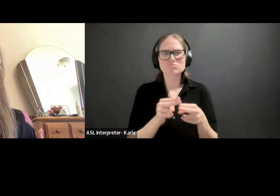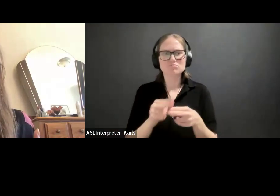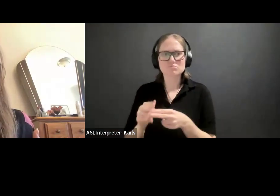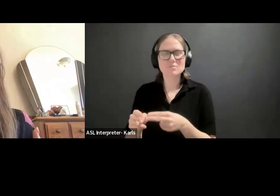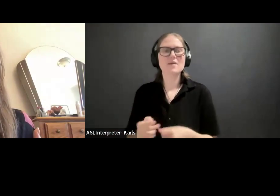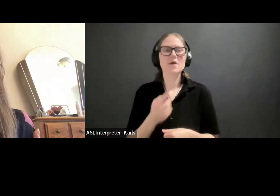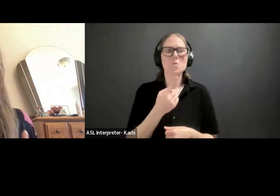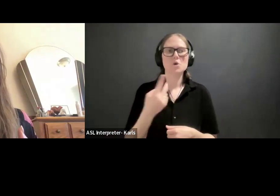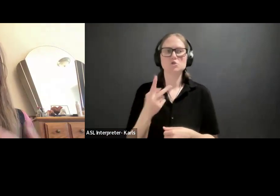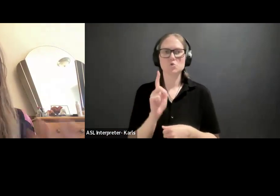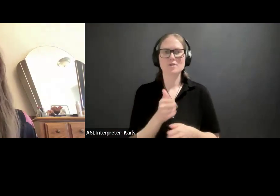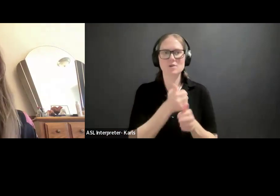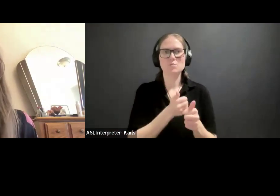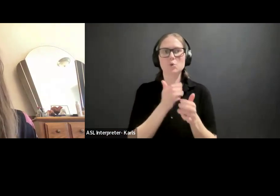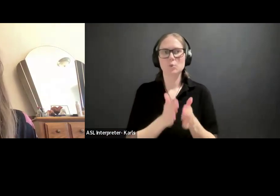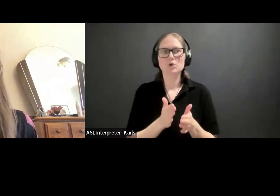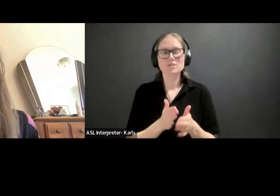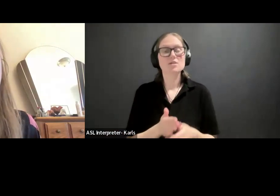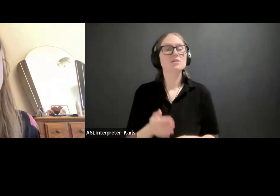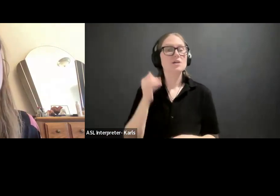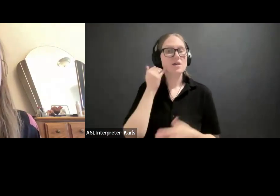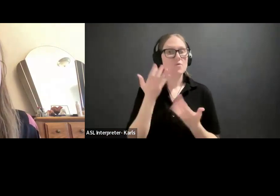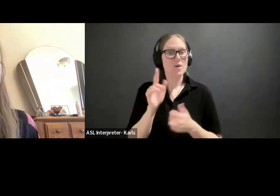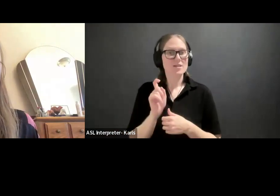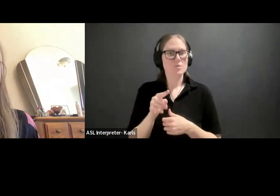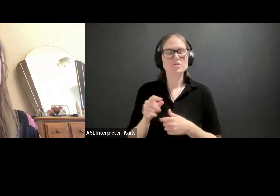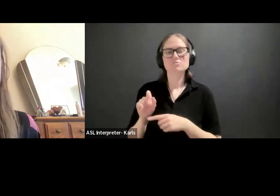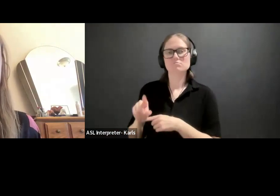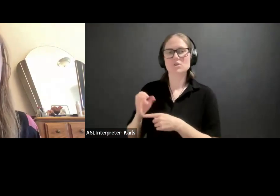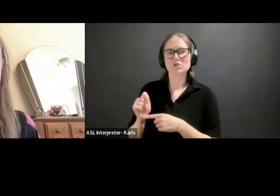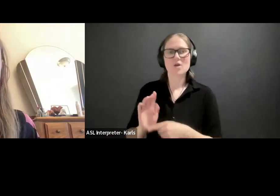Um, to ask a question, you can post it in the chat, or just raise your hand.